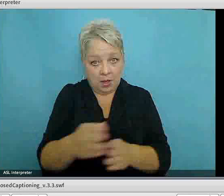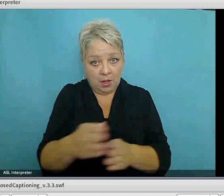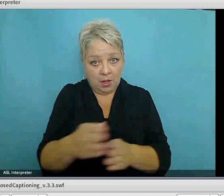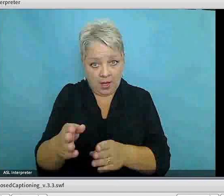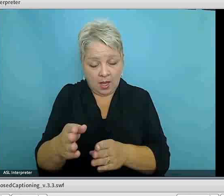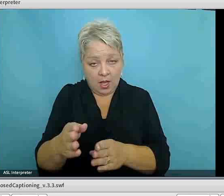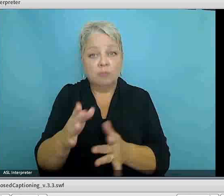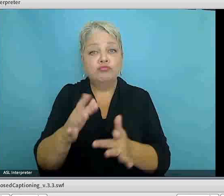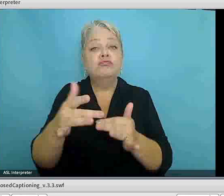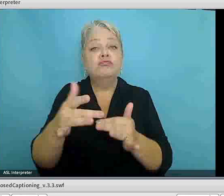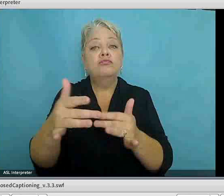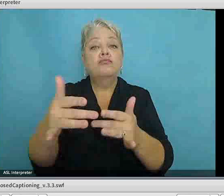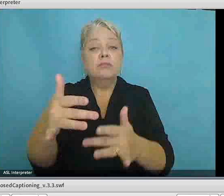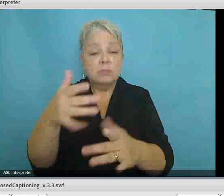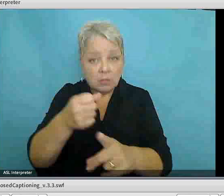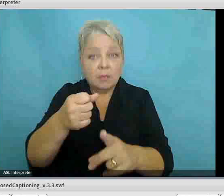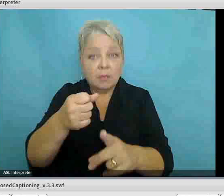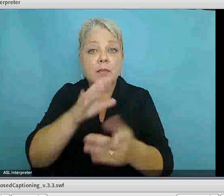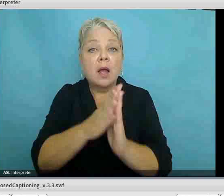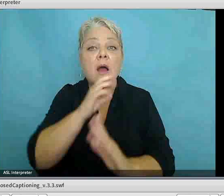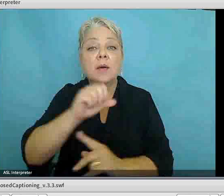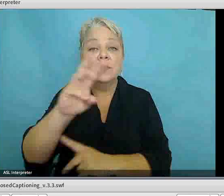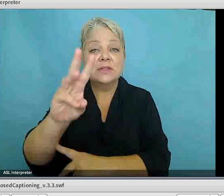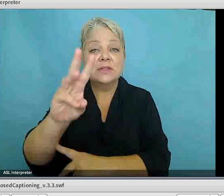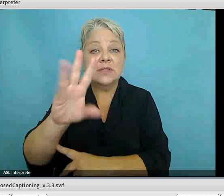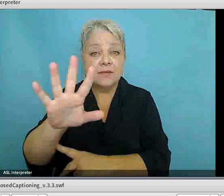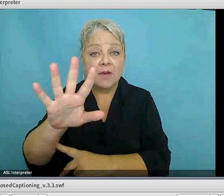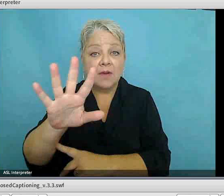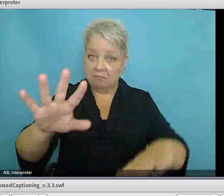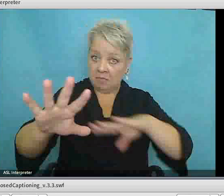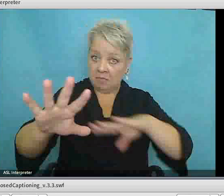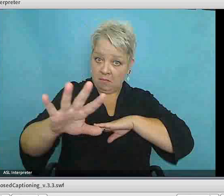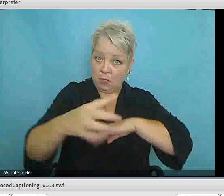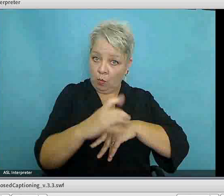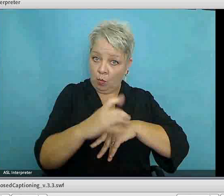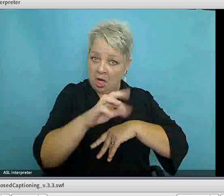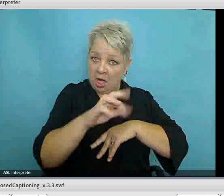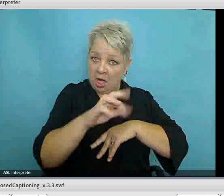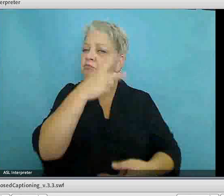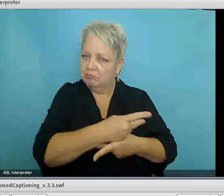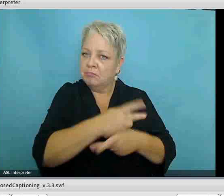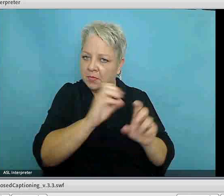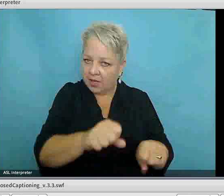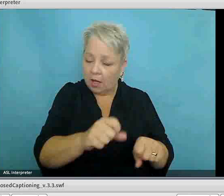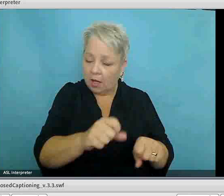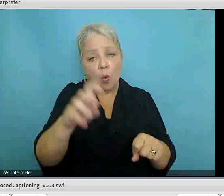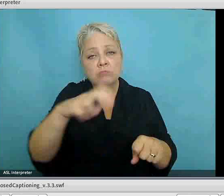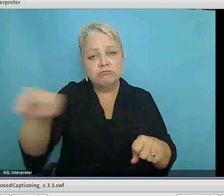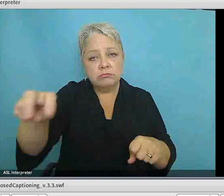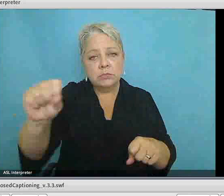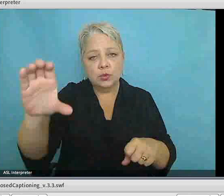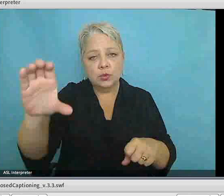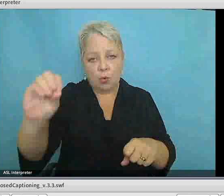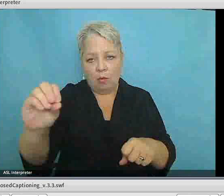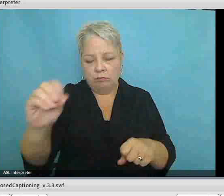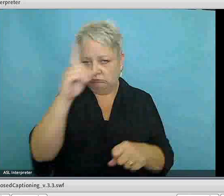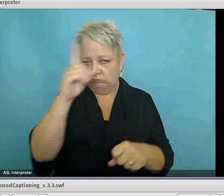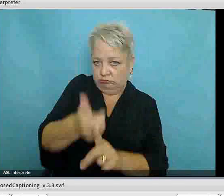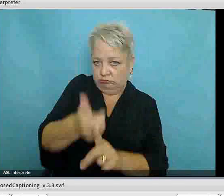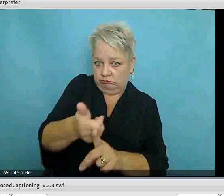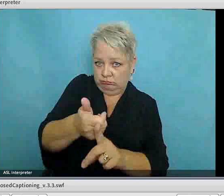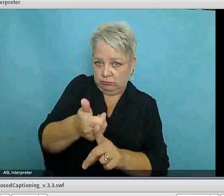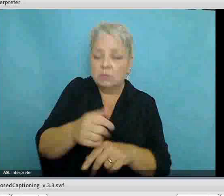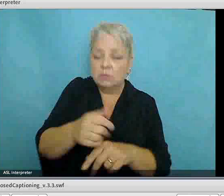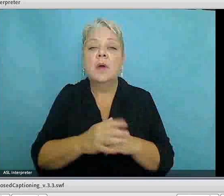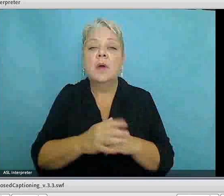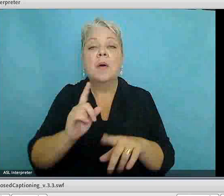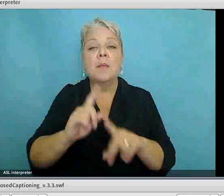65 if they're happy with it, but must be between the ages of 61 and 64 to initially enroll